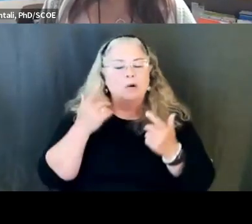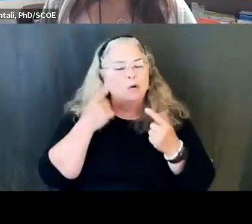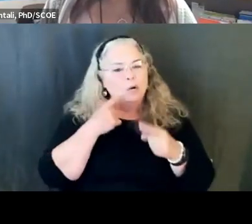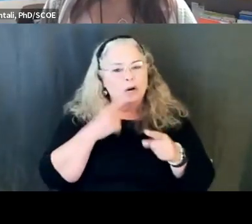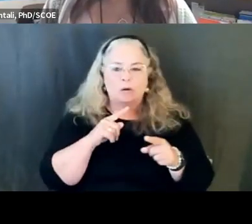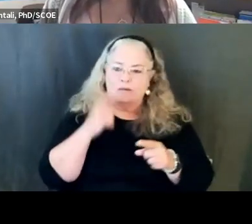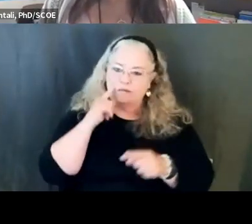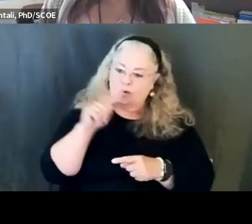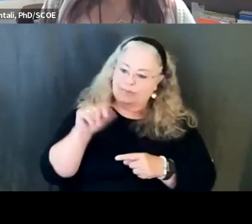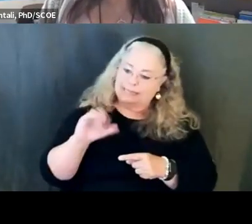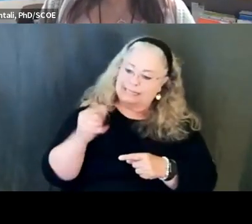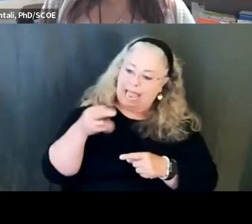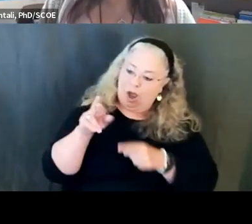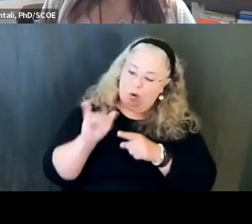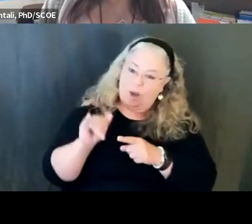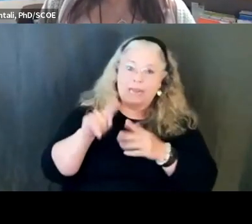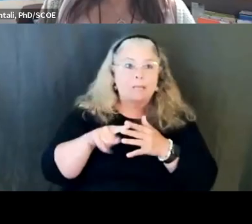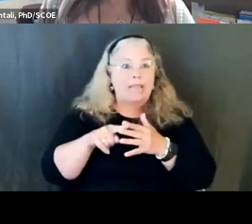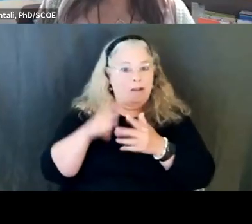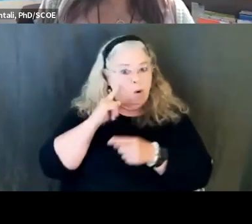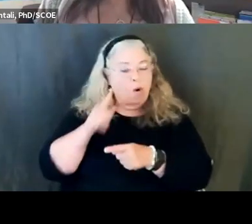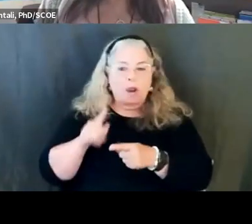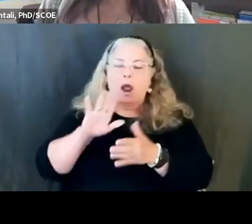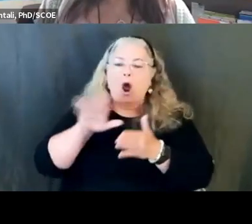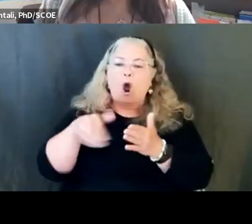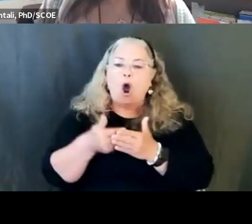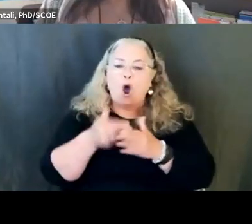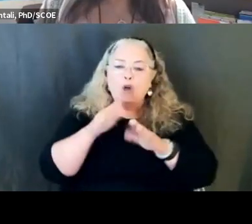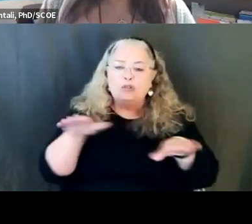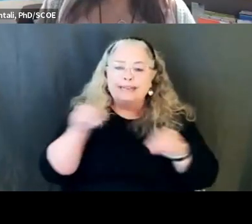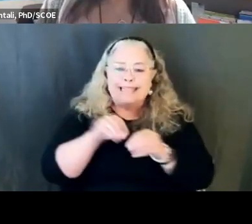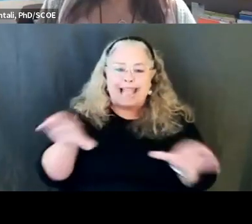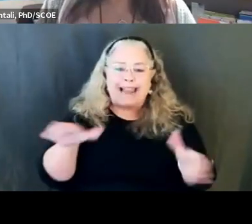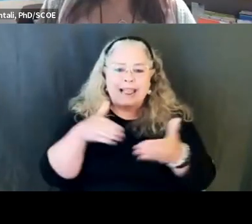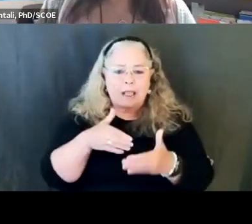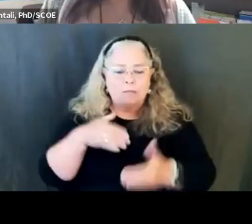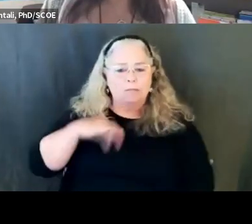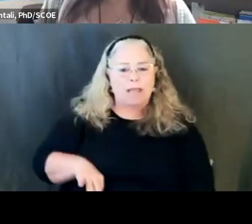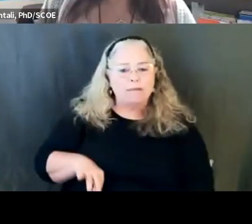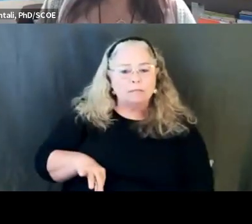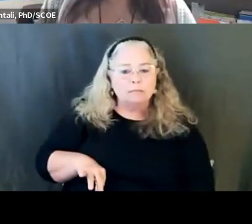Zachary in in particular at the beginning every single child in that room gained from from his